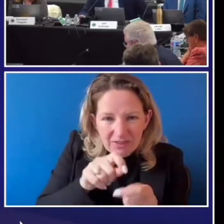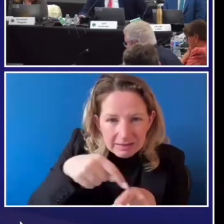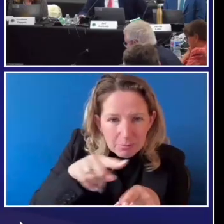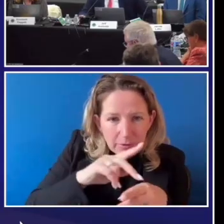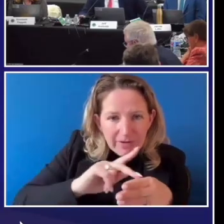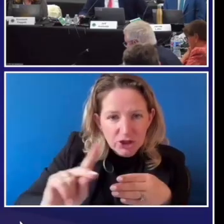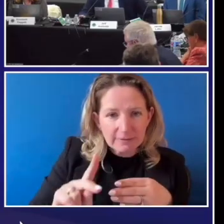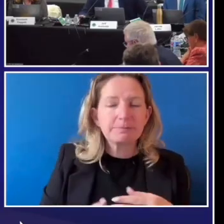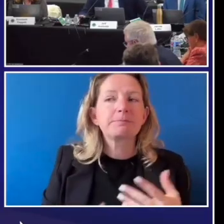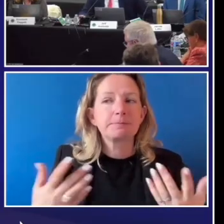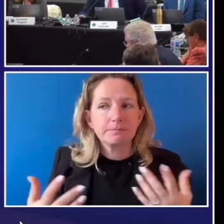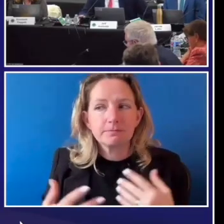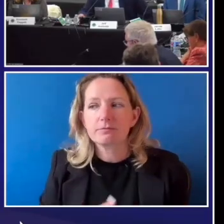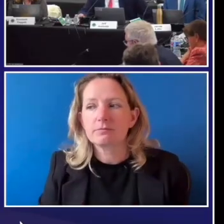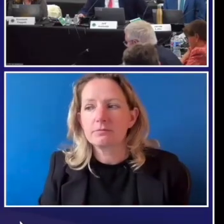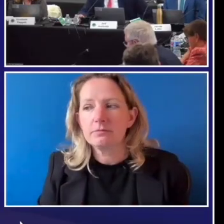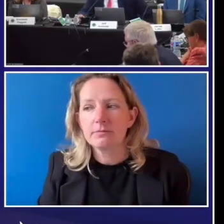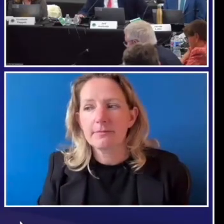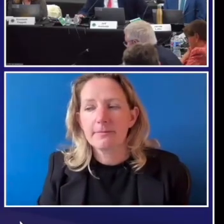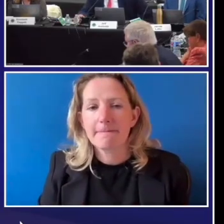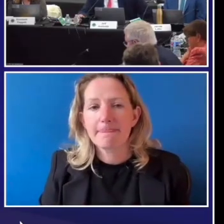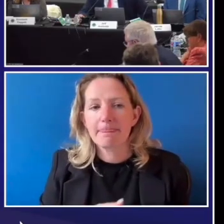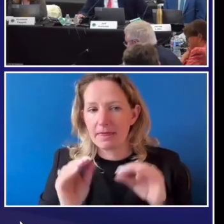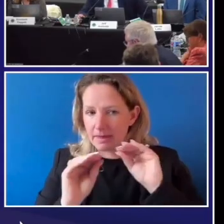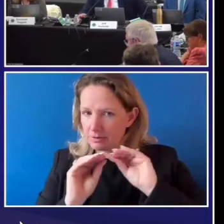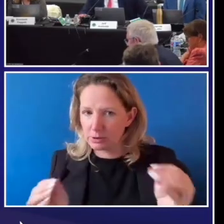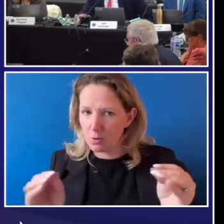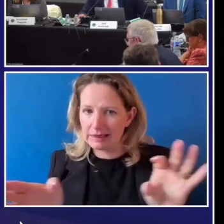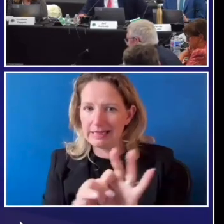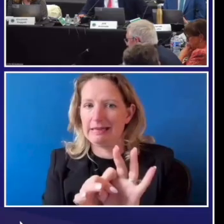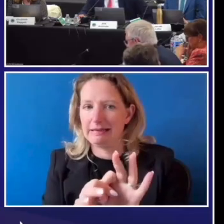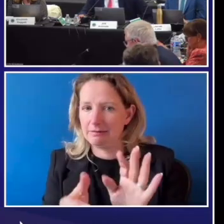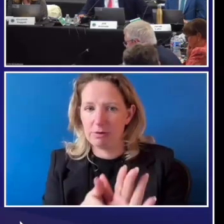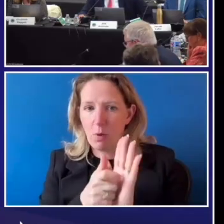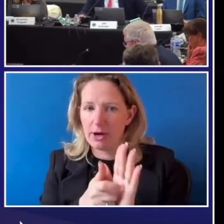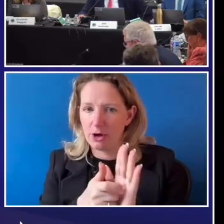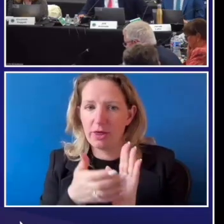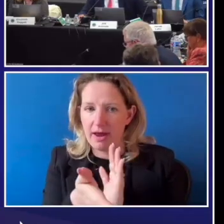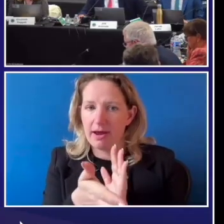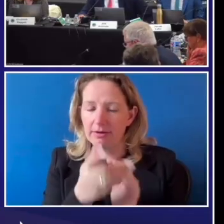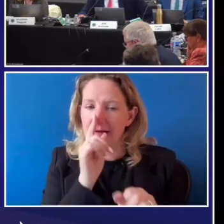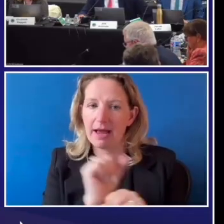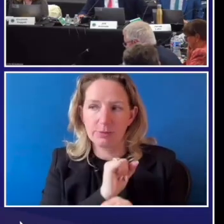um, there isn't the link that is required and it's actually in statute. Um, I could give you that.